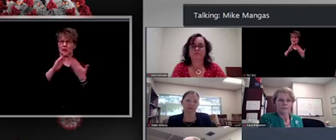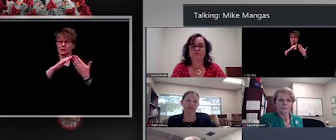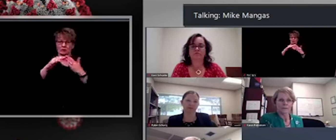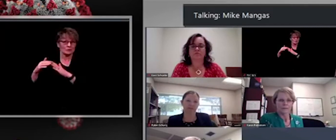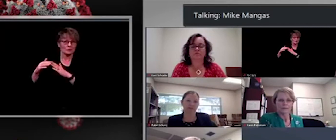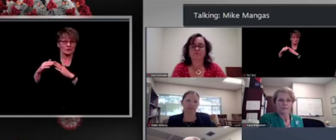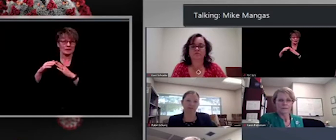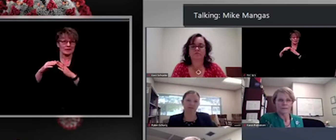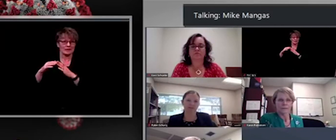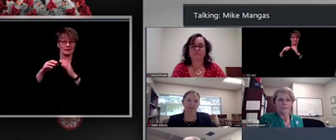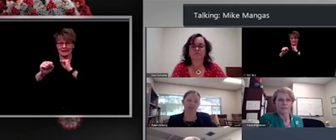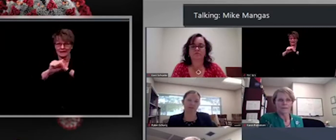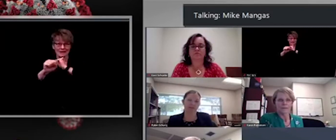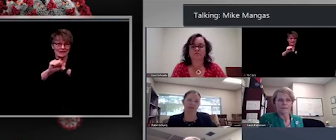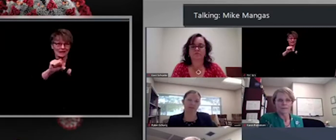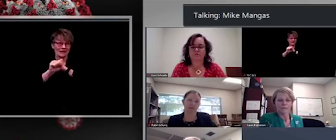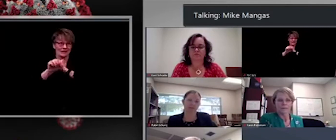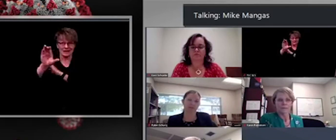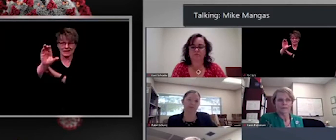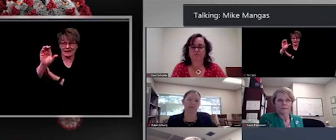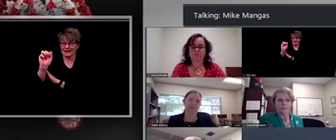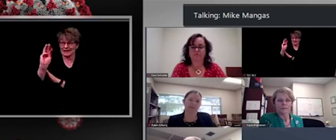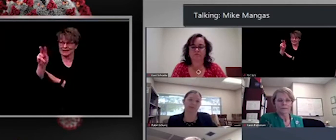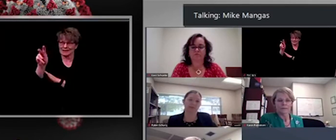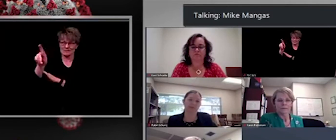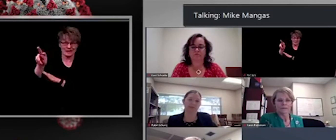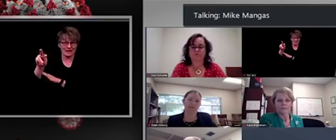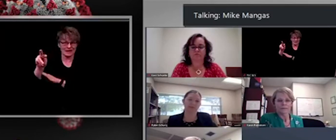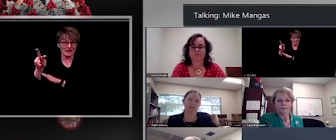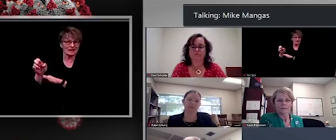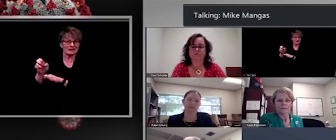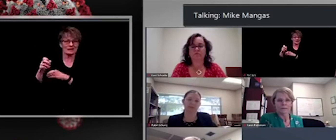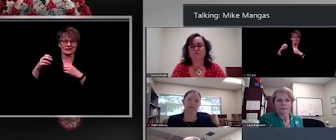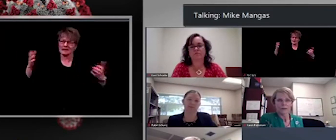is there any kind of a number that we can shoot for it? I think it's for my own personal